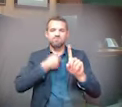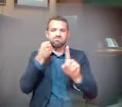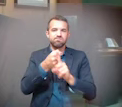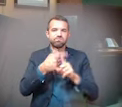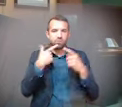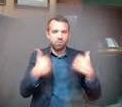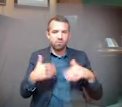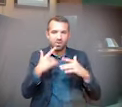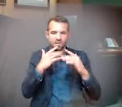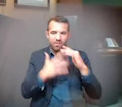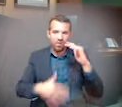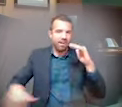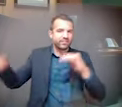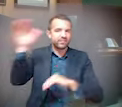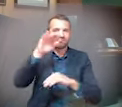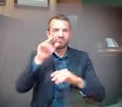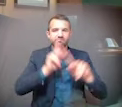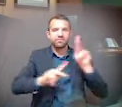of color, people with disabilities.